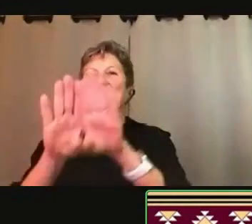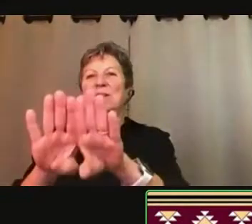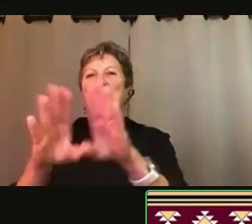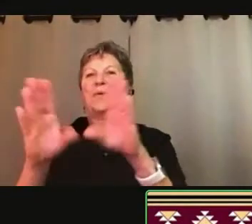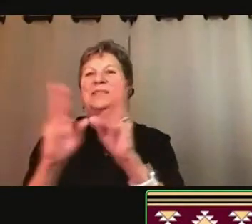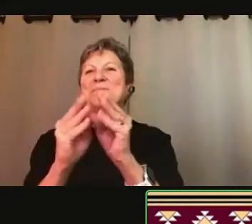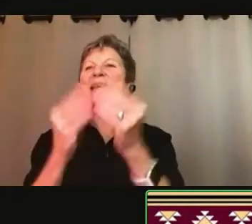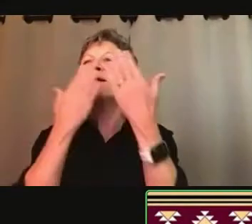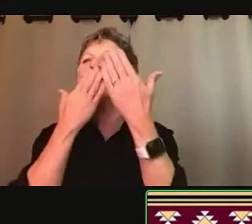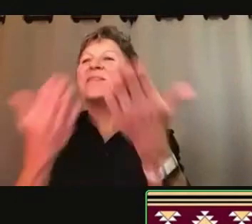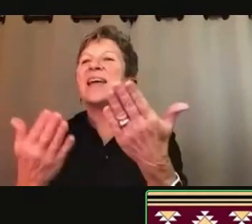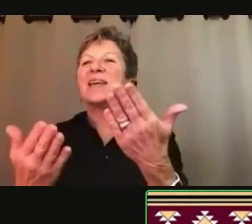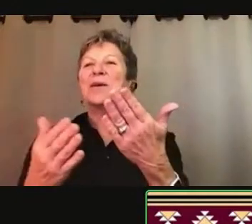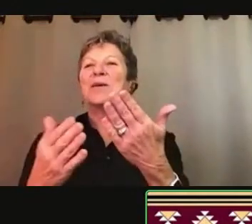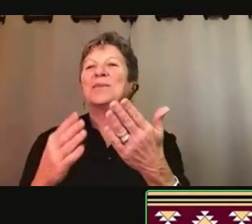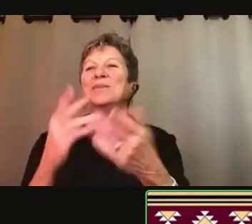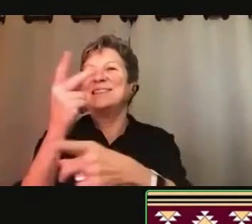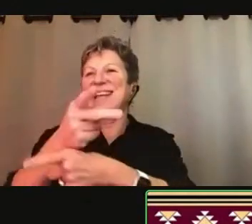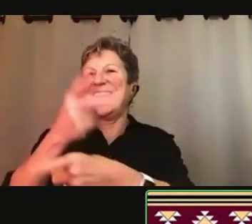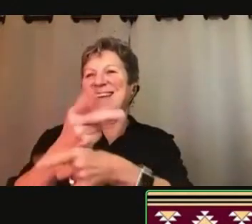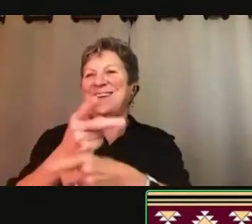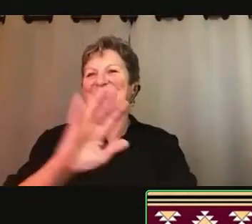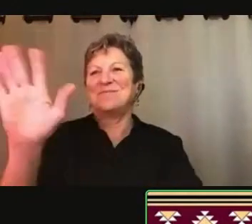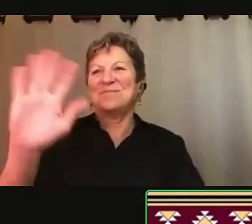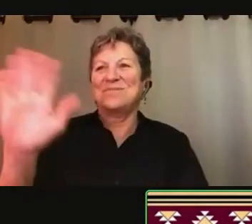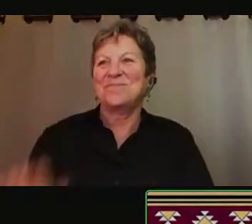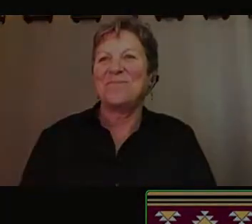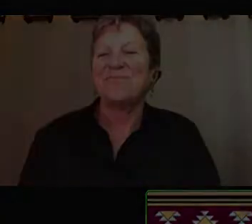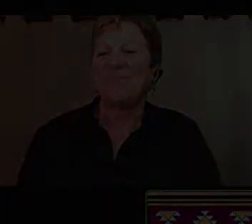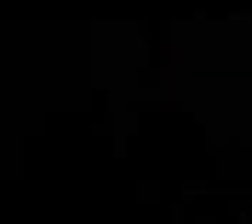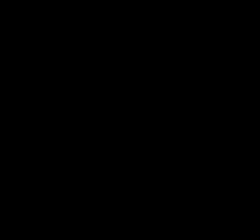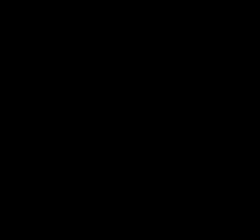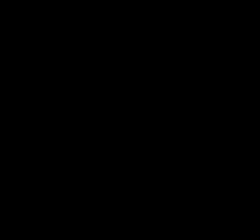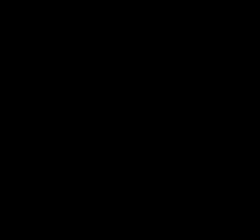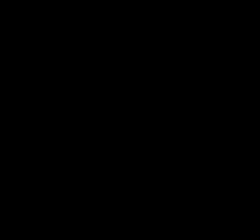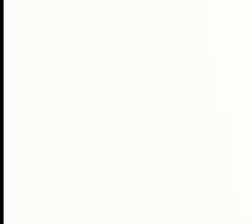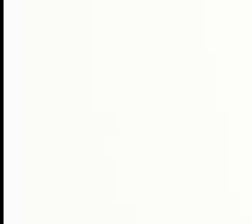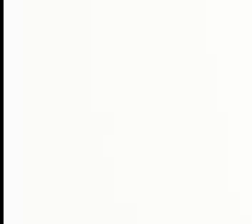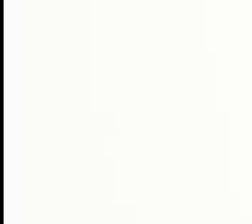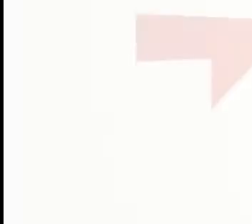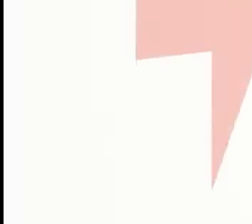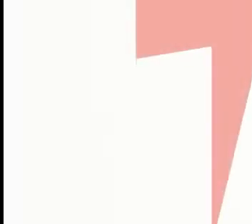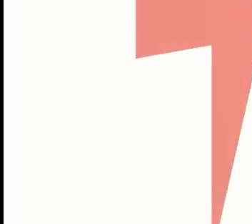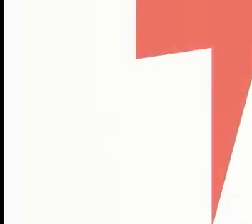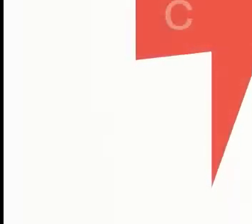IT IS NOW ONE FORTY NINE PM AND I WILL ADJOURN THIS MEETING.